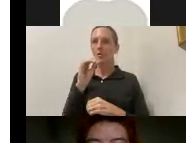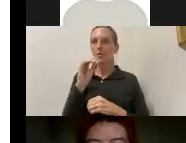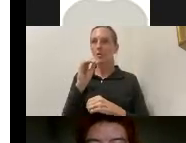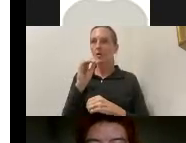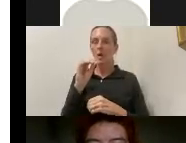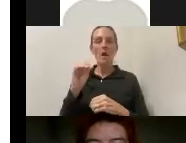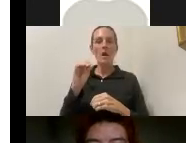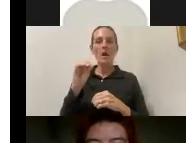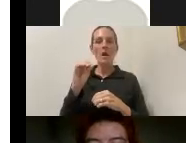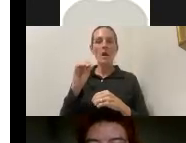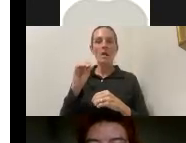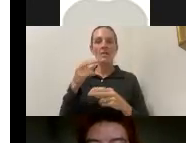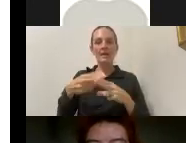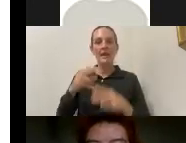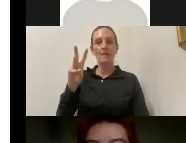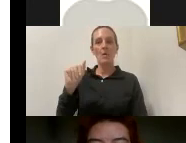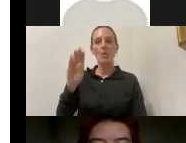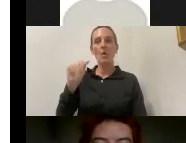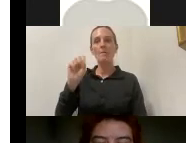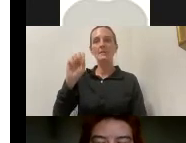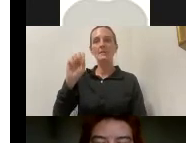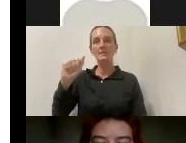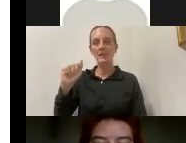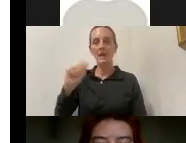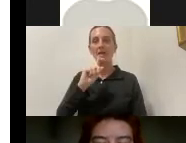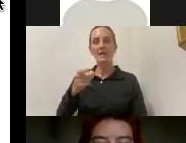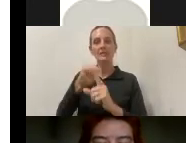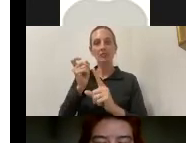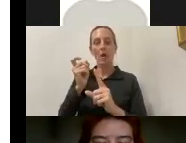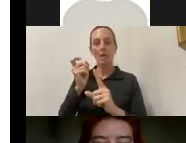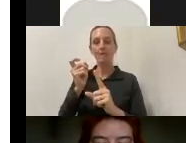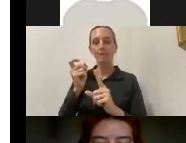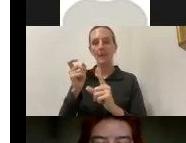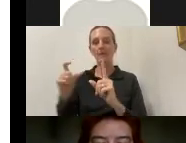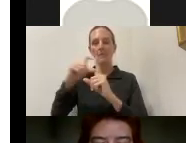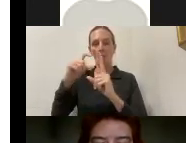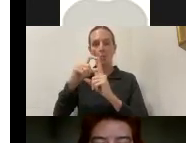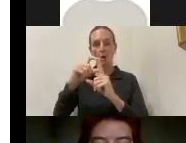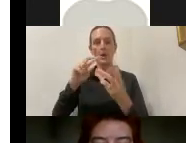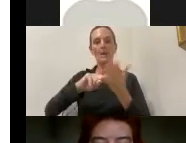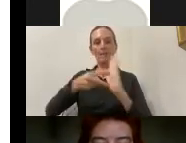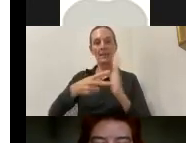The name Wabasca originates from the Cree word wâpaskâw meaning “white grass”. It was a meeting place for different people to come.